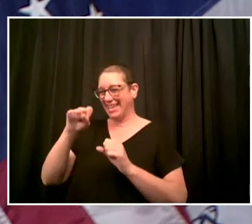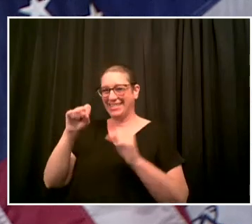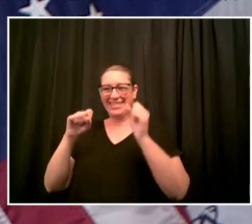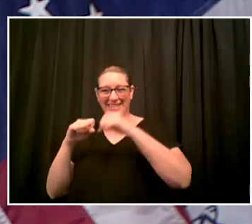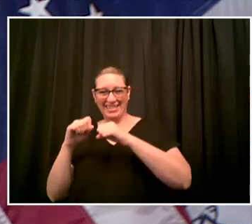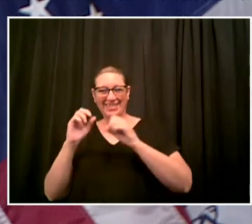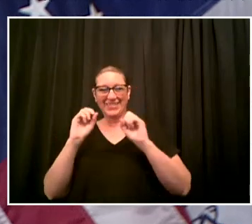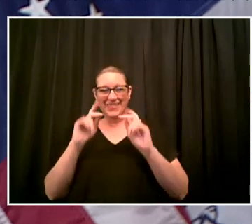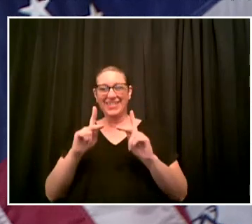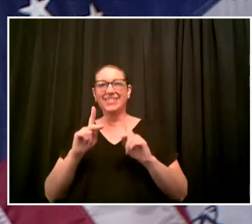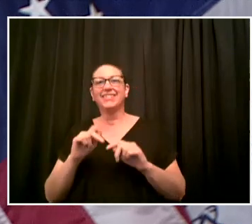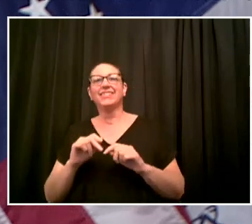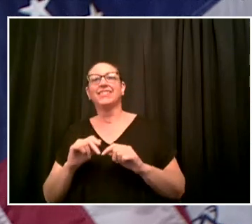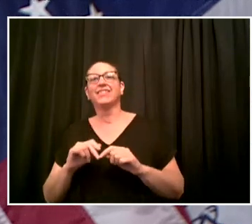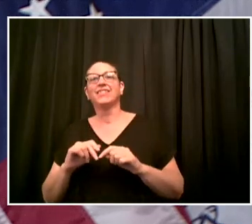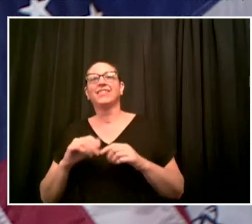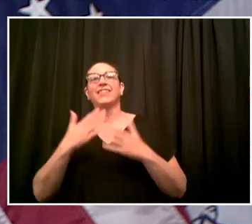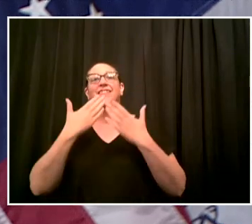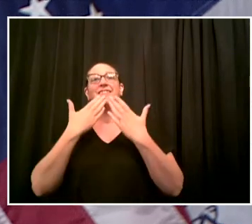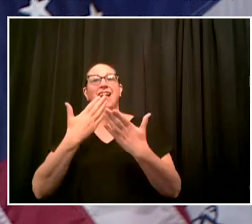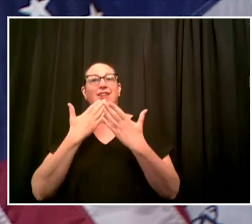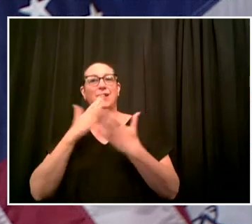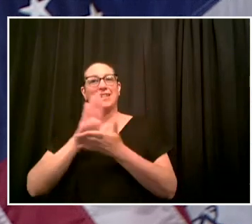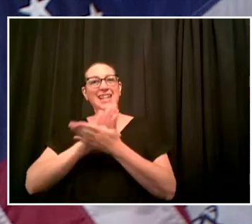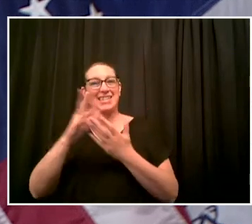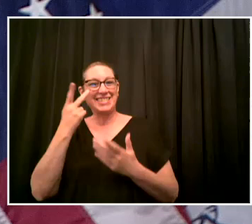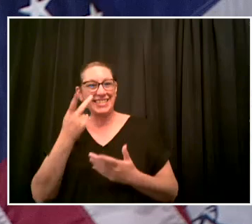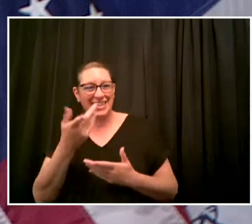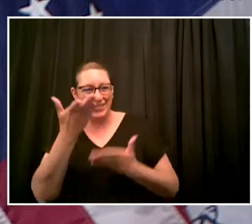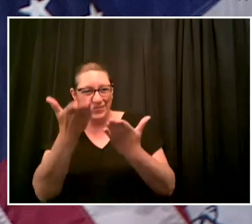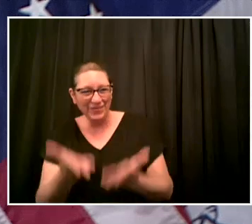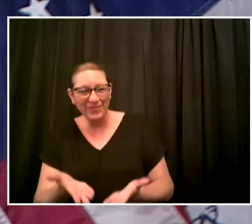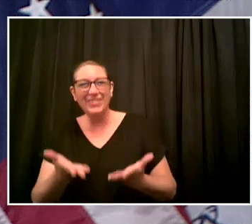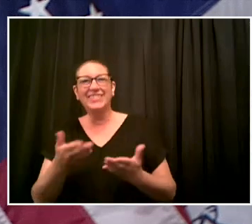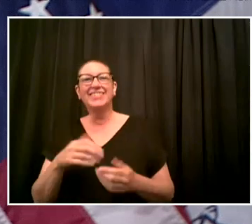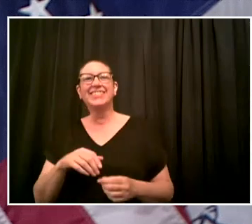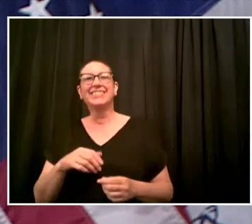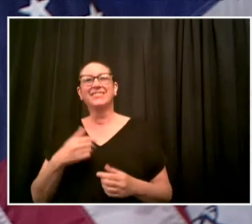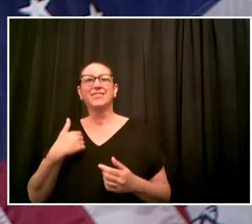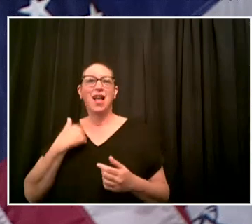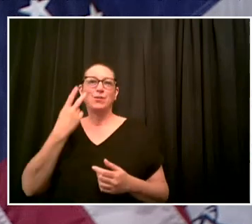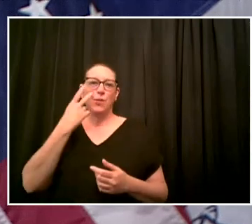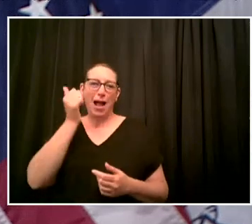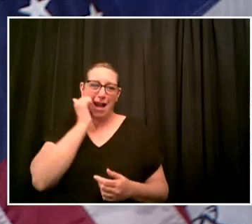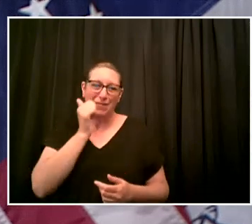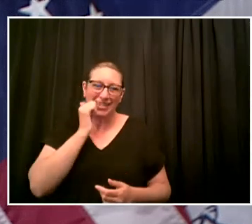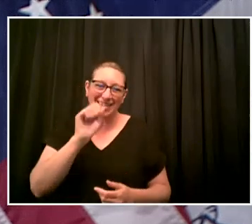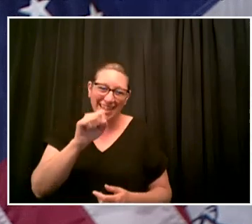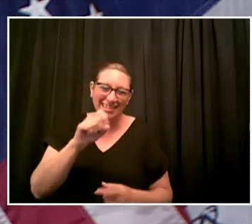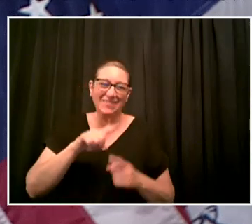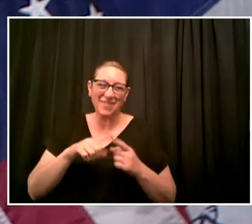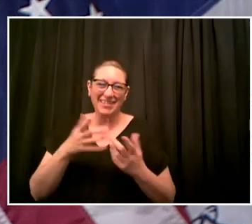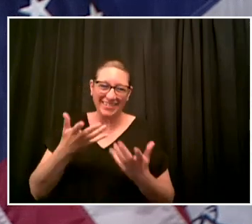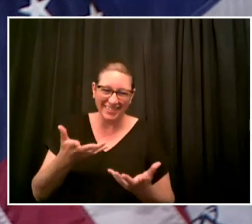CAN YOU HEAR ME? YES, INDEED. ALL RIGHT. WELL, THANK YOU SO MUCH.A! IT'S REALLY GOOD TO SEE YOU.